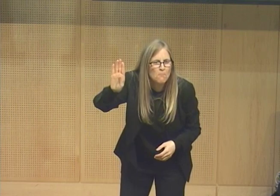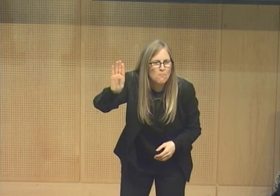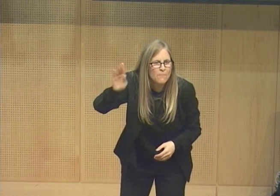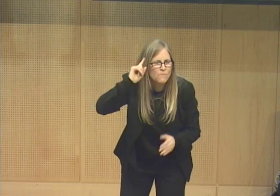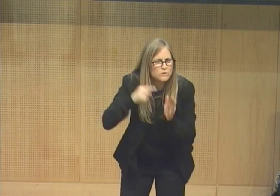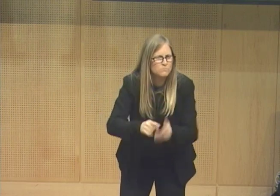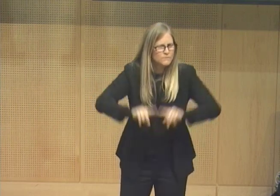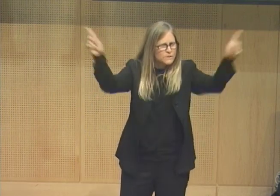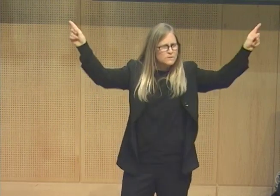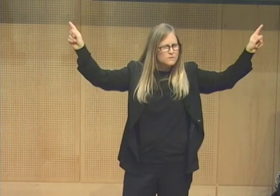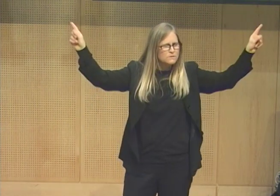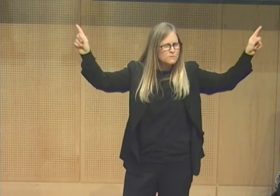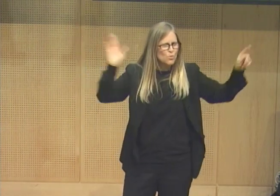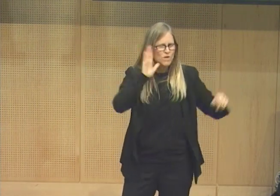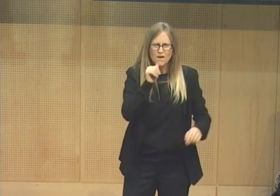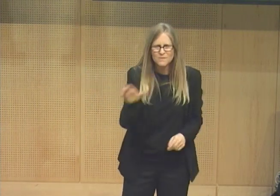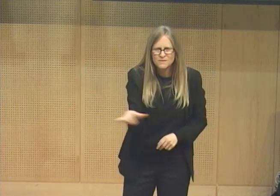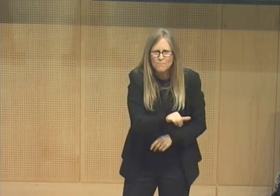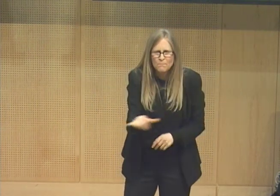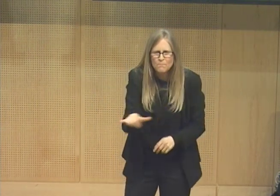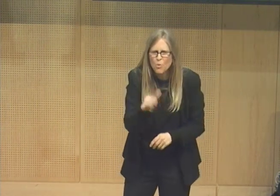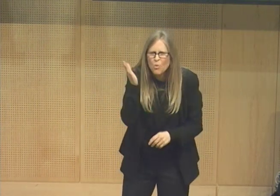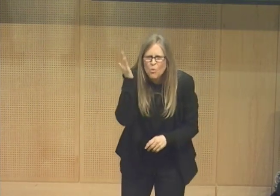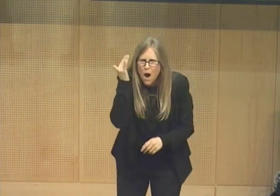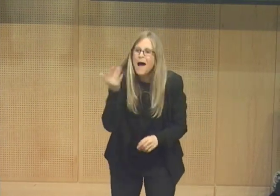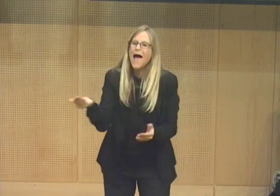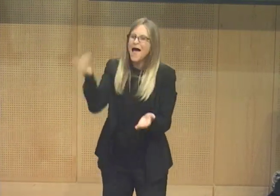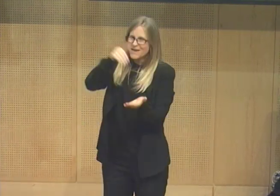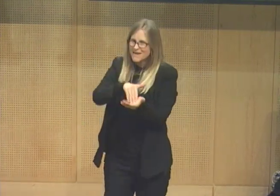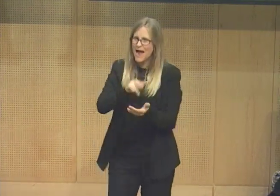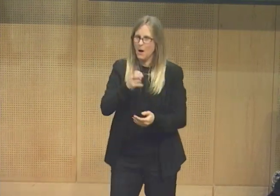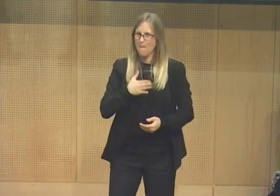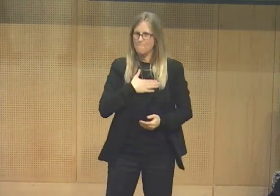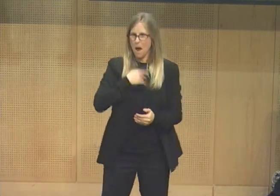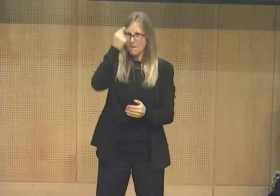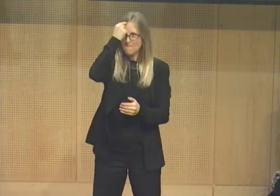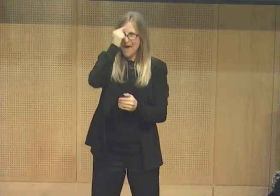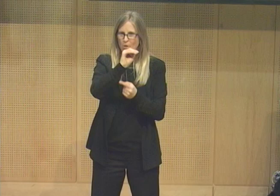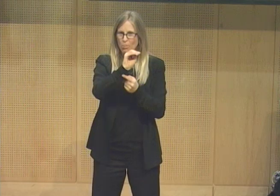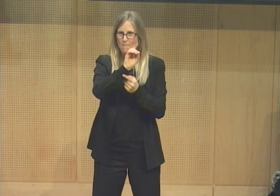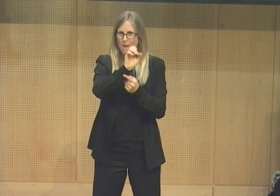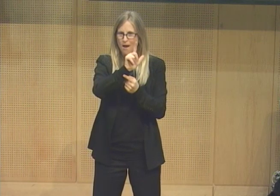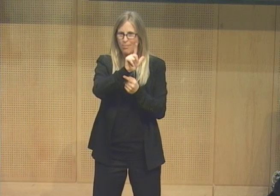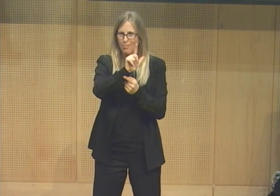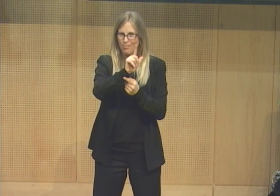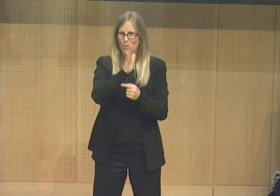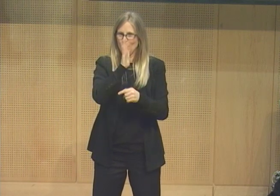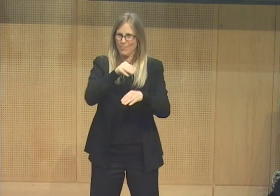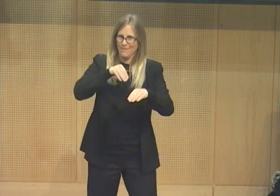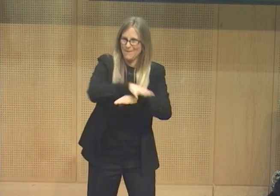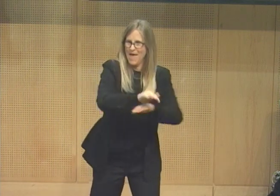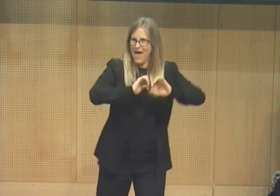in a different context. So my mental model of how to behave while presenting is much different than the mental model I employ